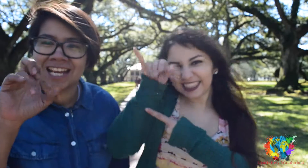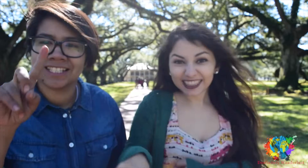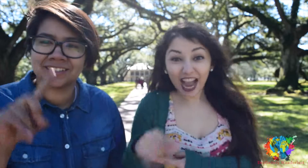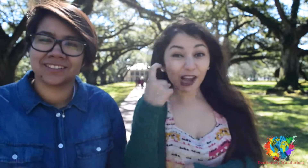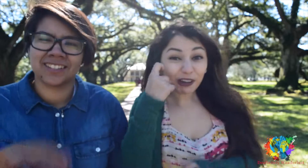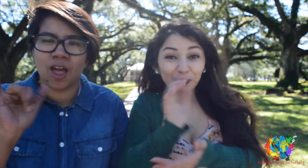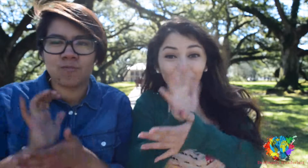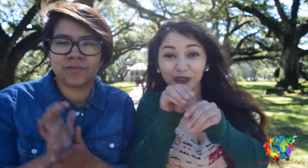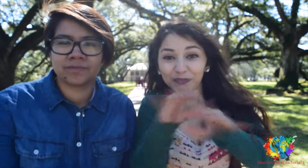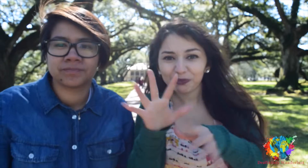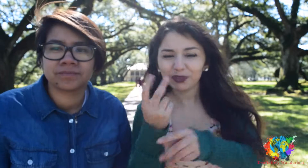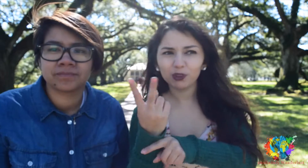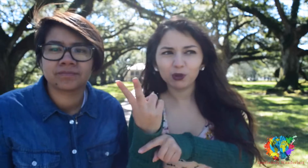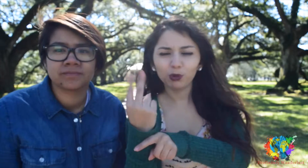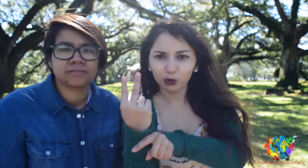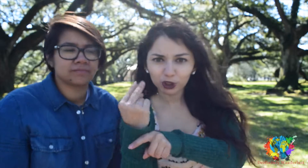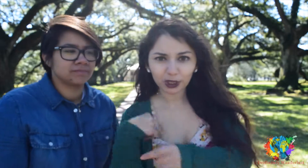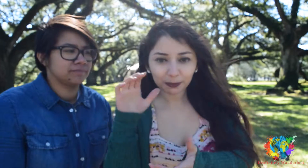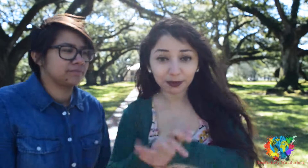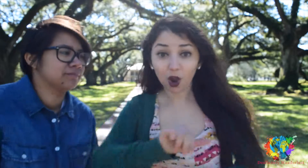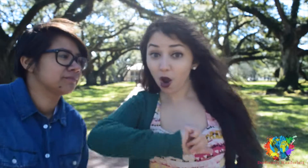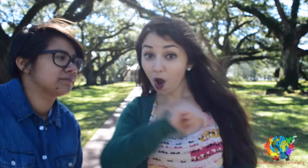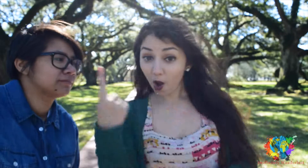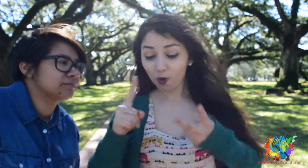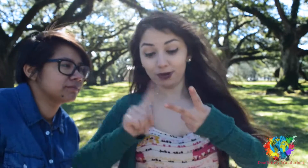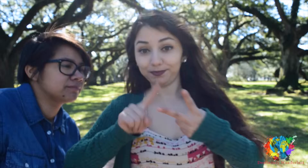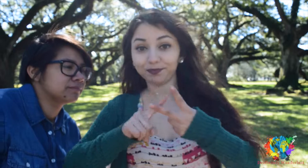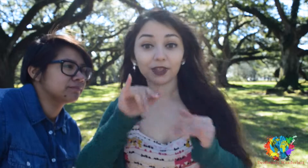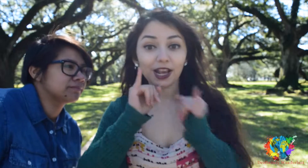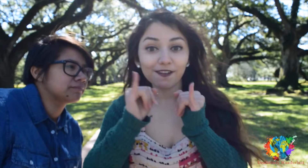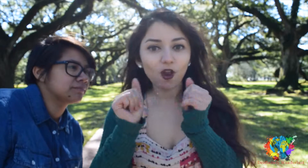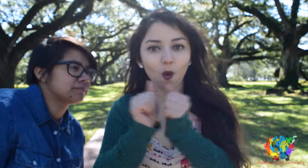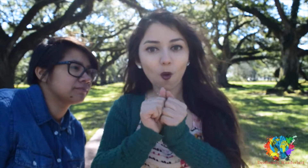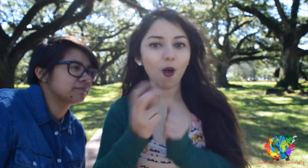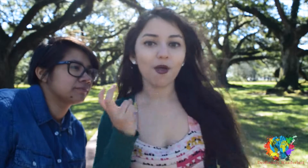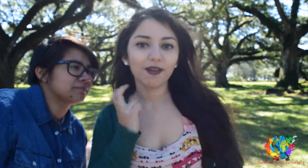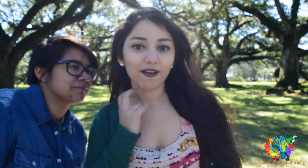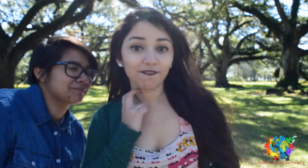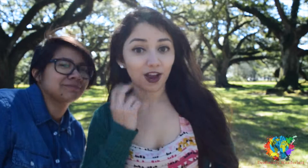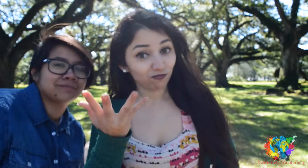Stacey: right, that's the one! Stacey: one of the recent movies....about 2 years ago, I believe??? Another one was "Interview with a Vampire"